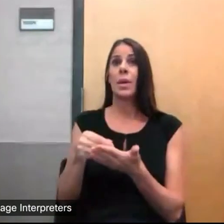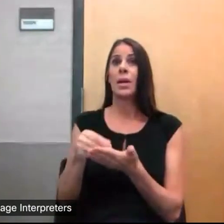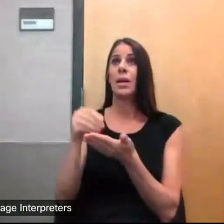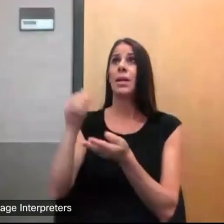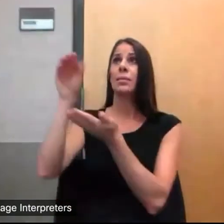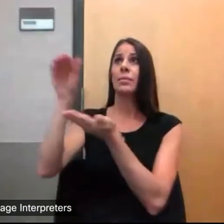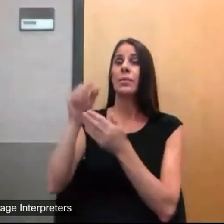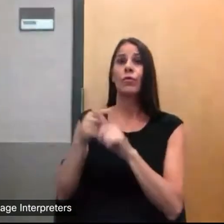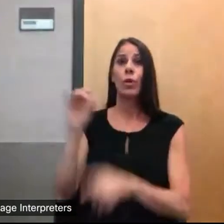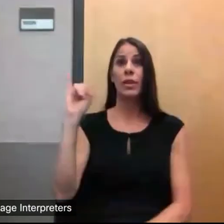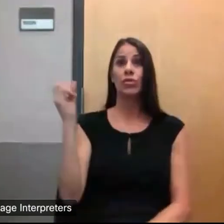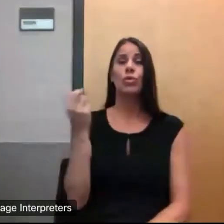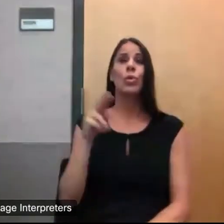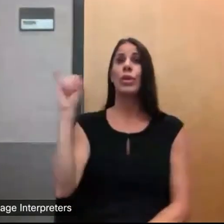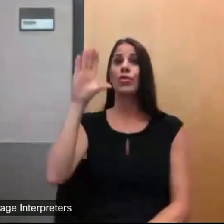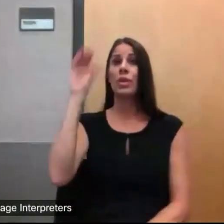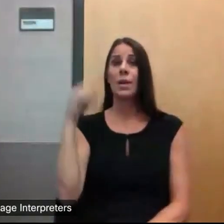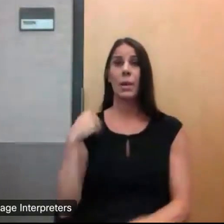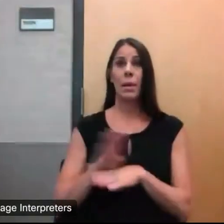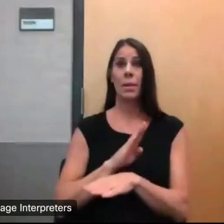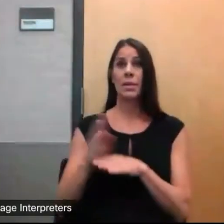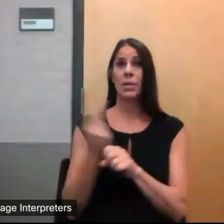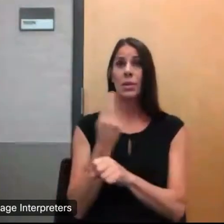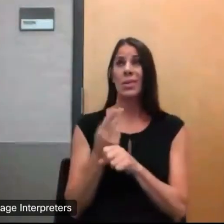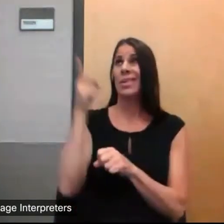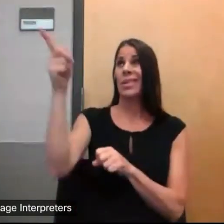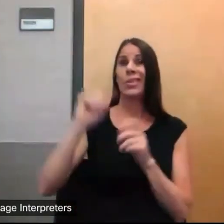that my business is using, and they're going to start charging us more because of the impacts